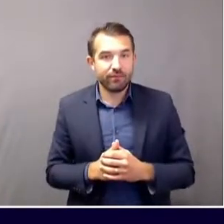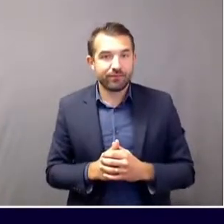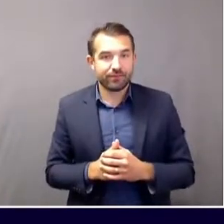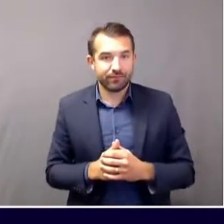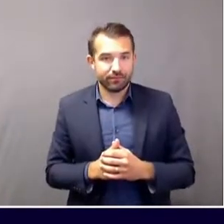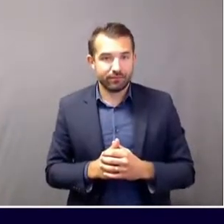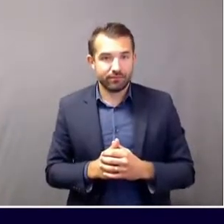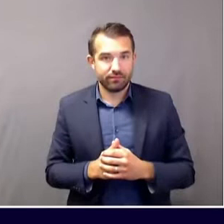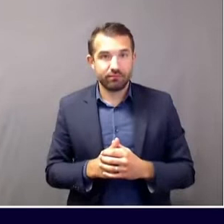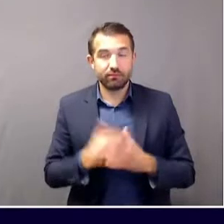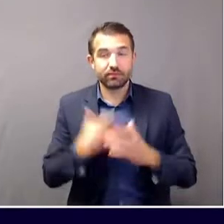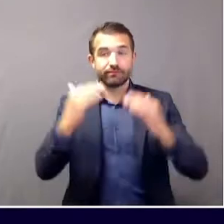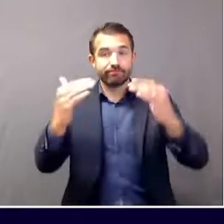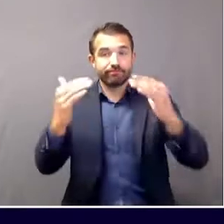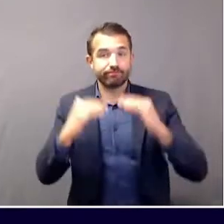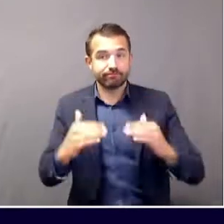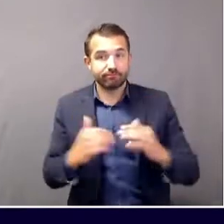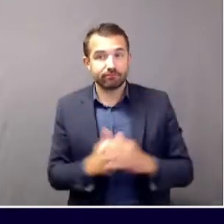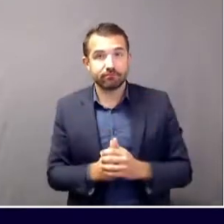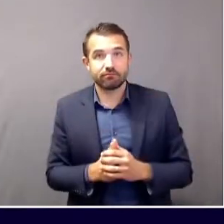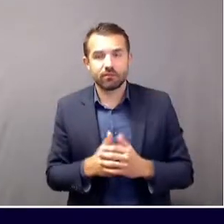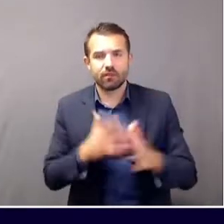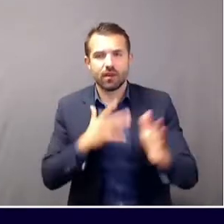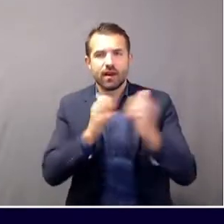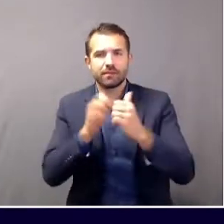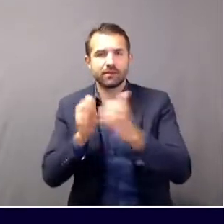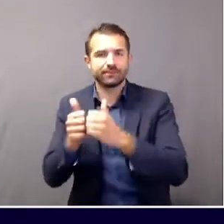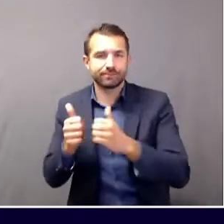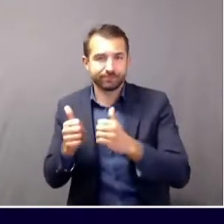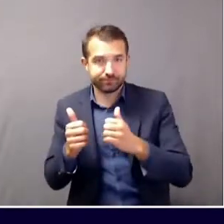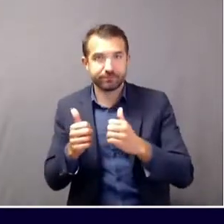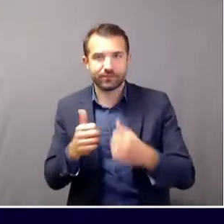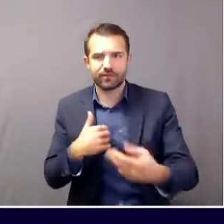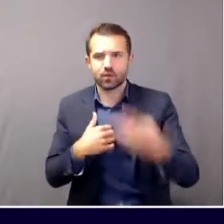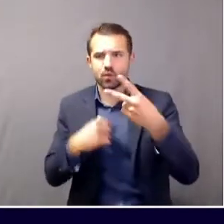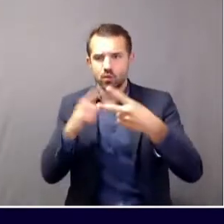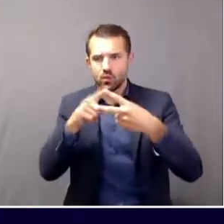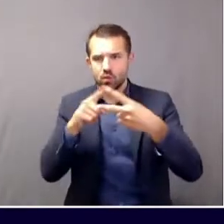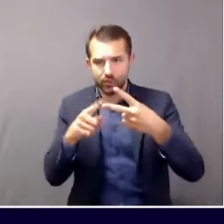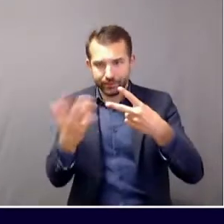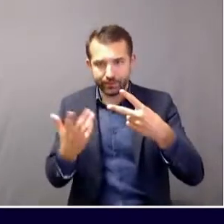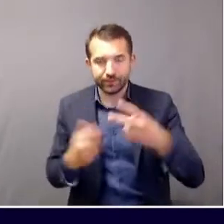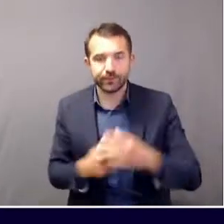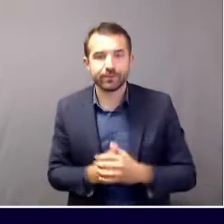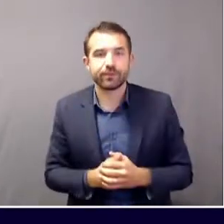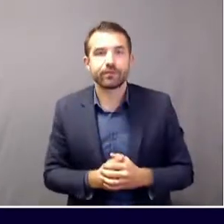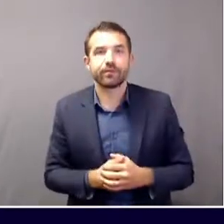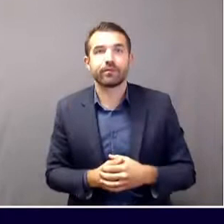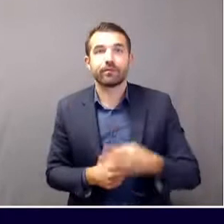like to provide an update on two